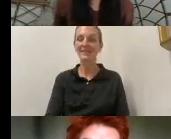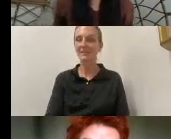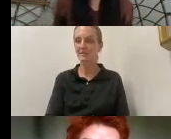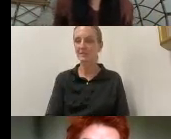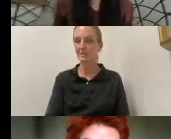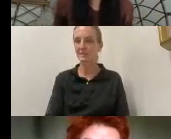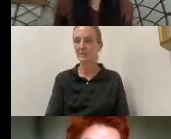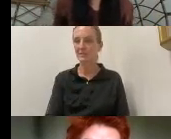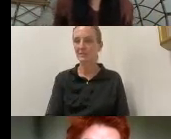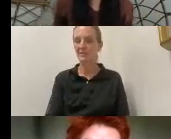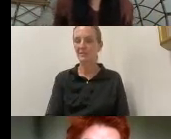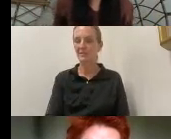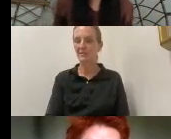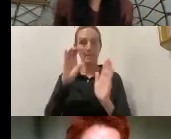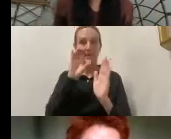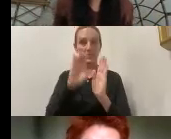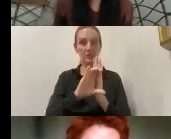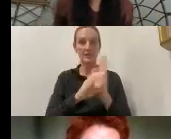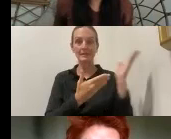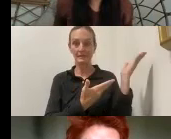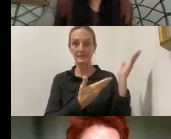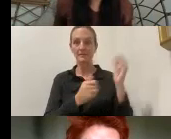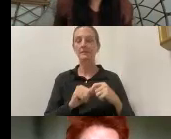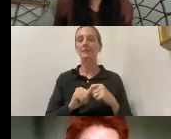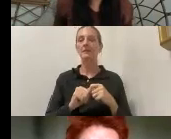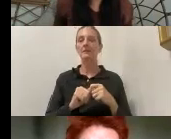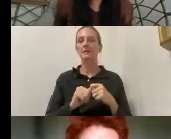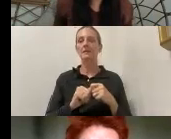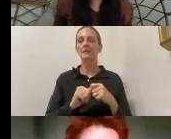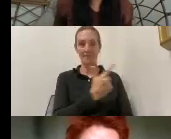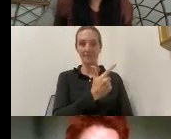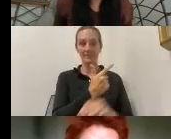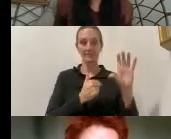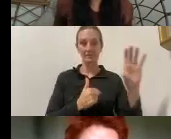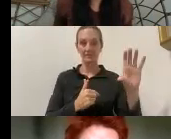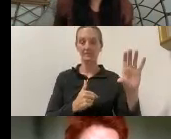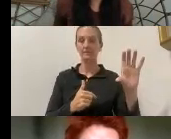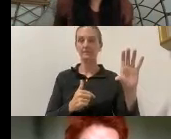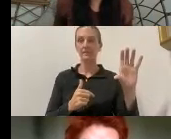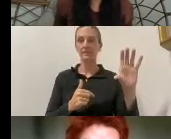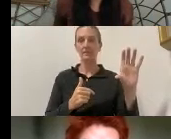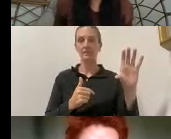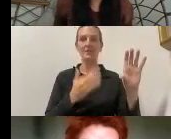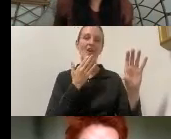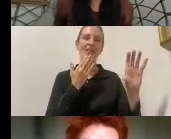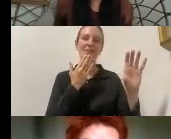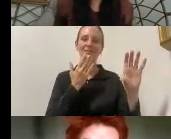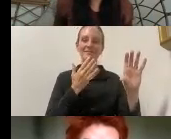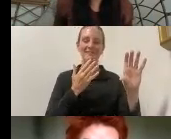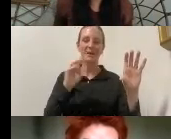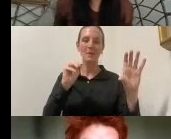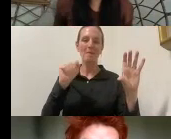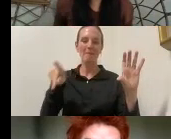The images you see here on my slide, the left image, the colourful map, that is our traditional